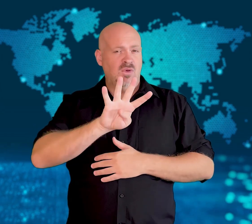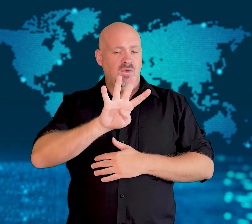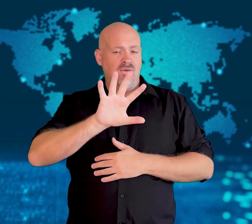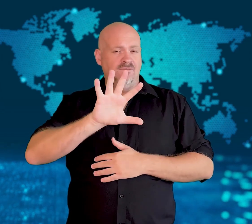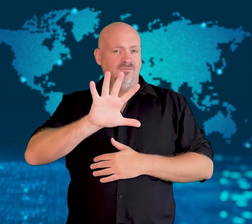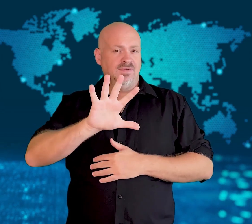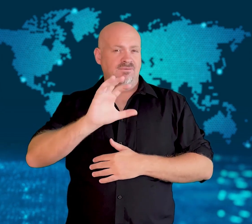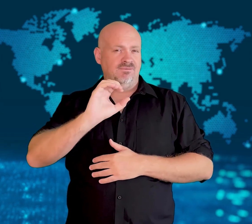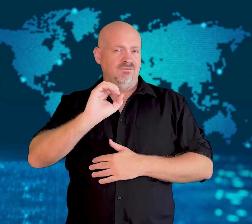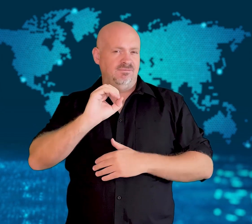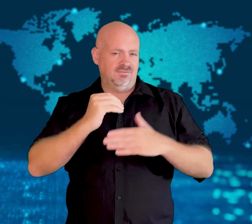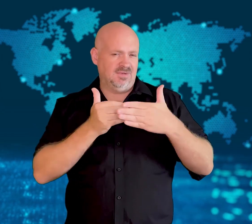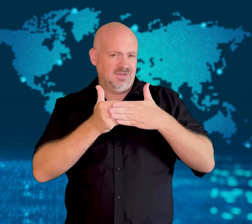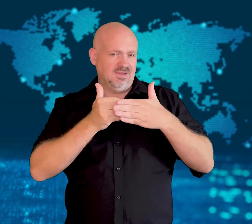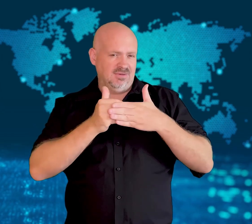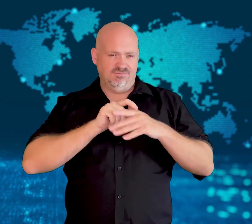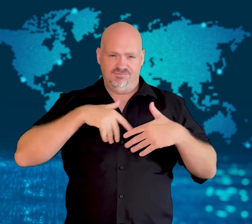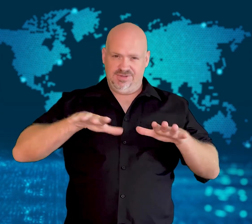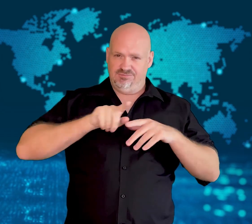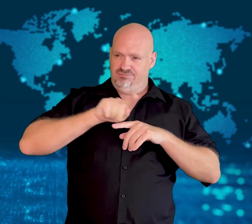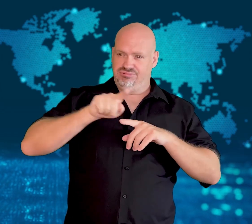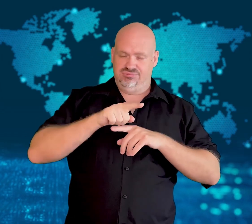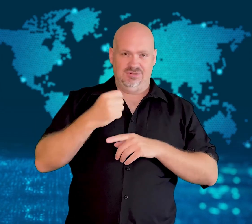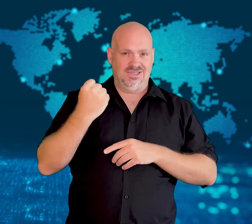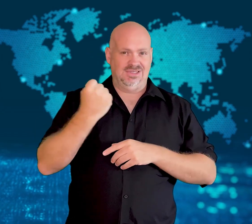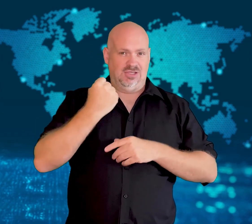made it into the country.